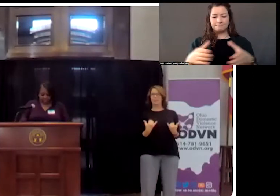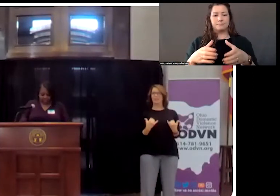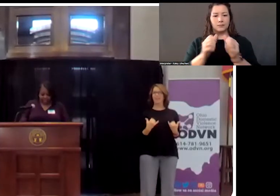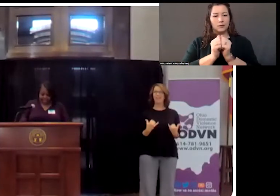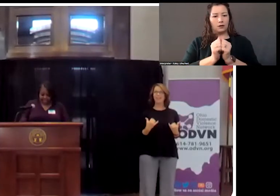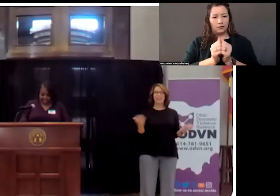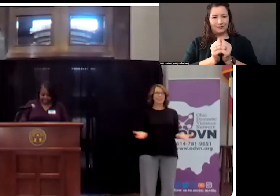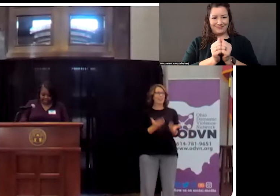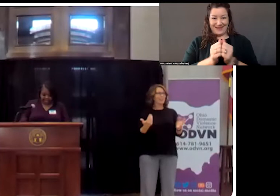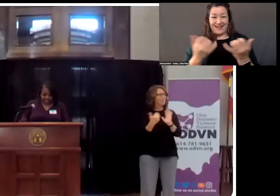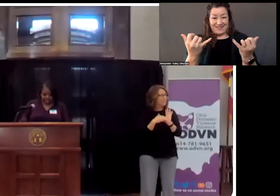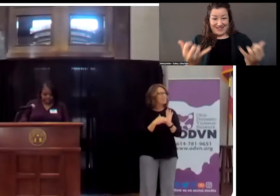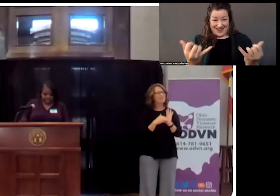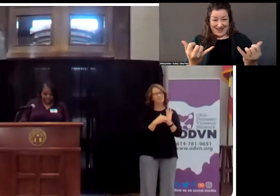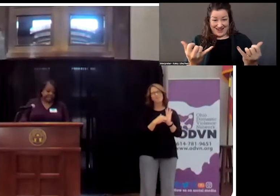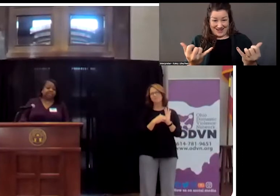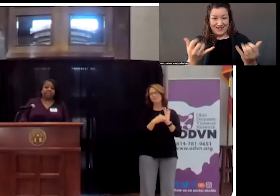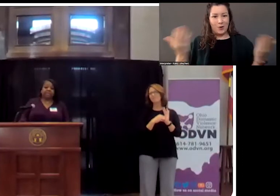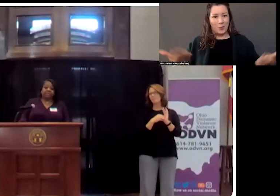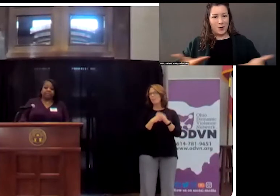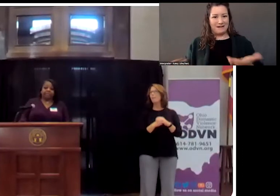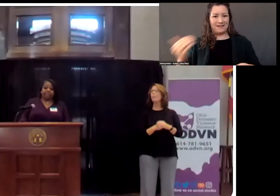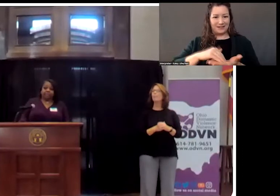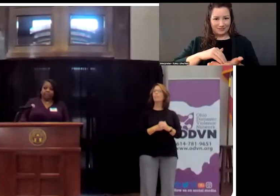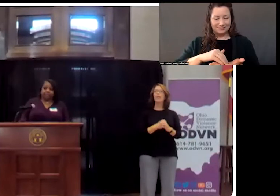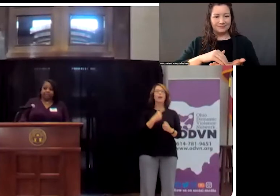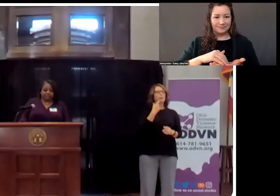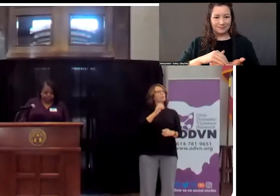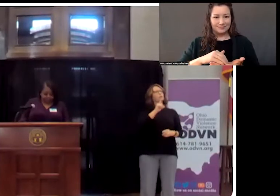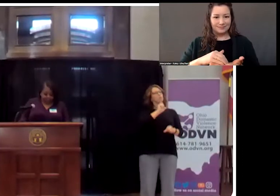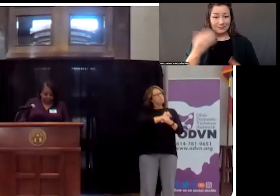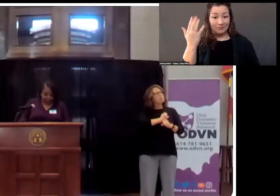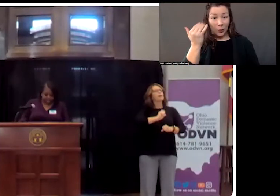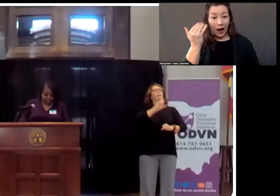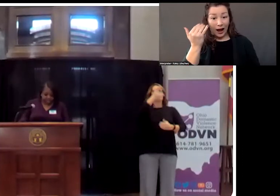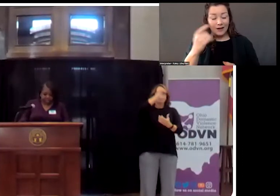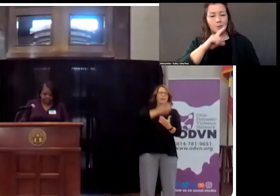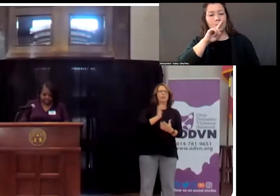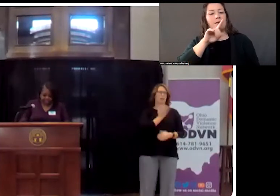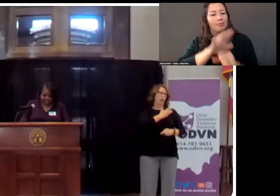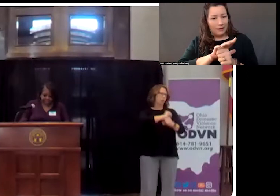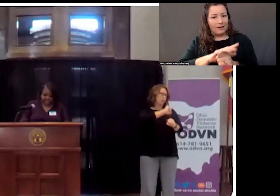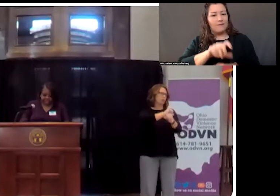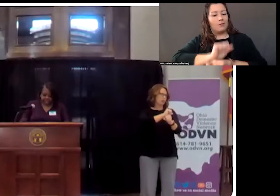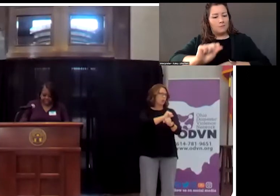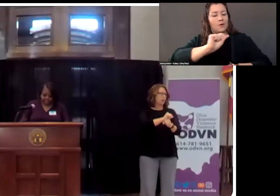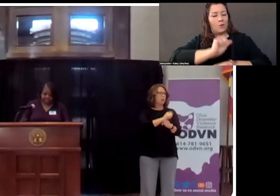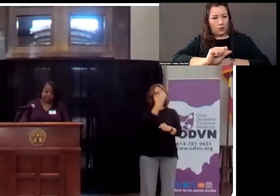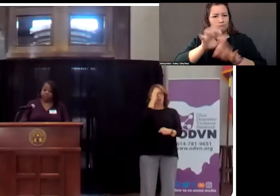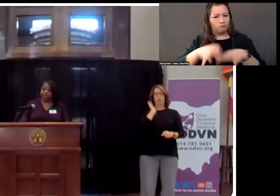we're here again. And it's because we believe in the work that we do. We believe that it is our job to support,